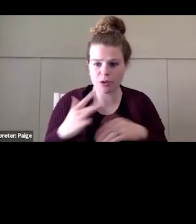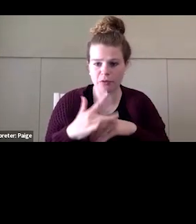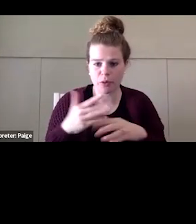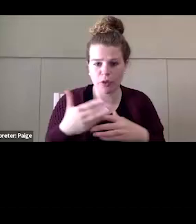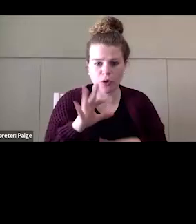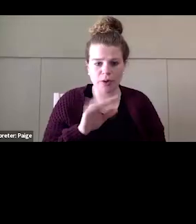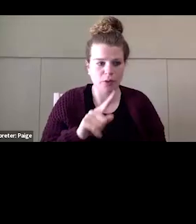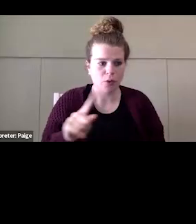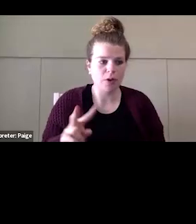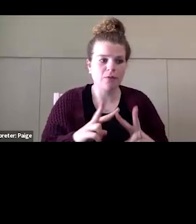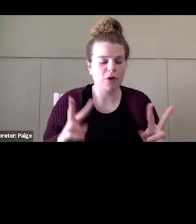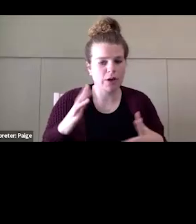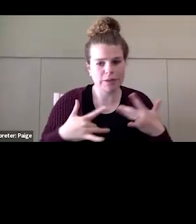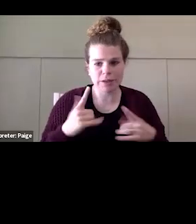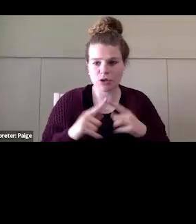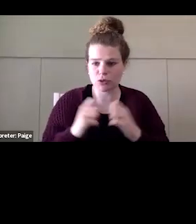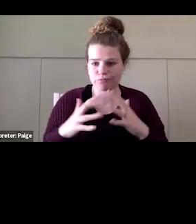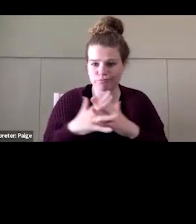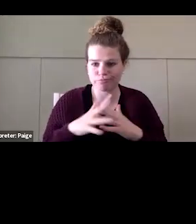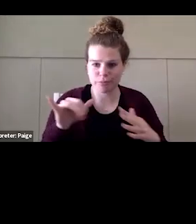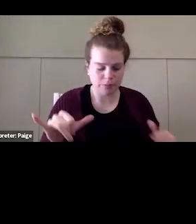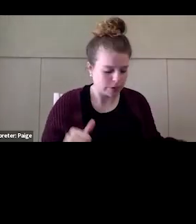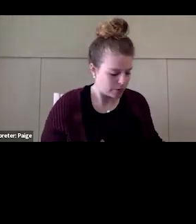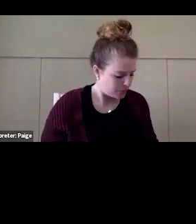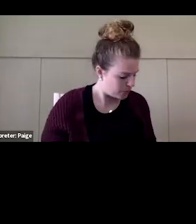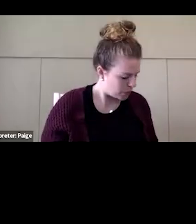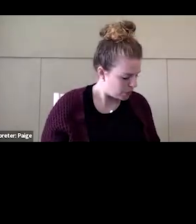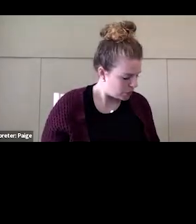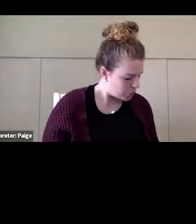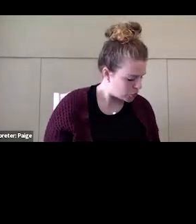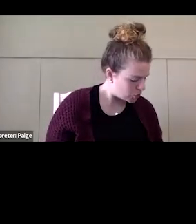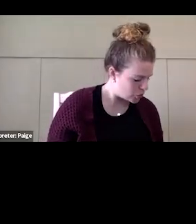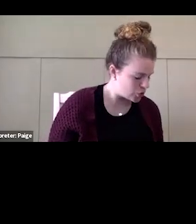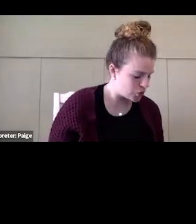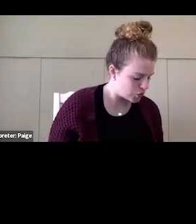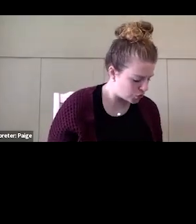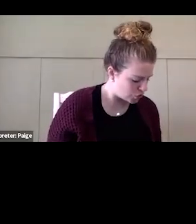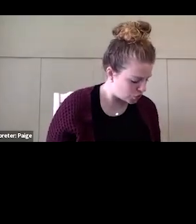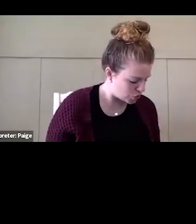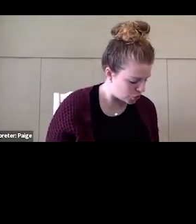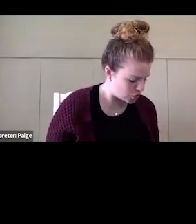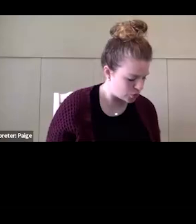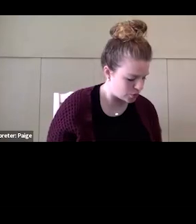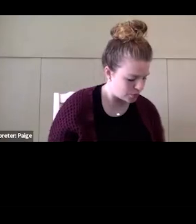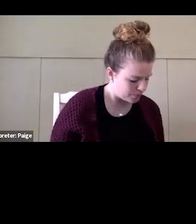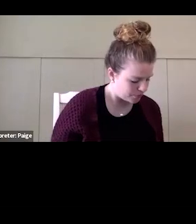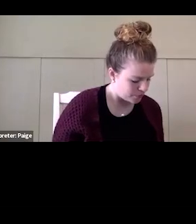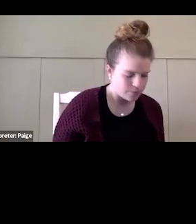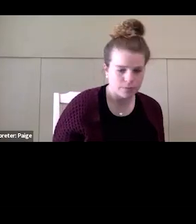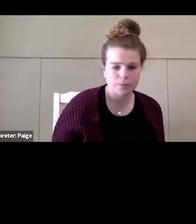We're very excited to launch this, we are in the hiring process. And shout out to Leif,